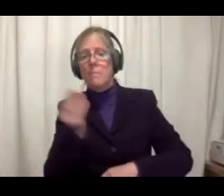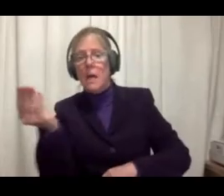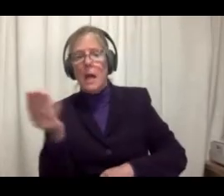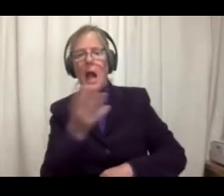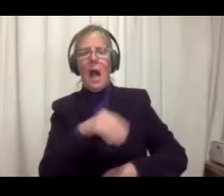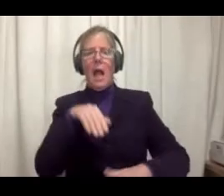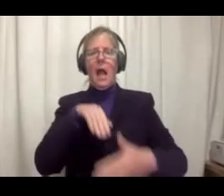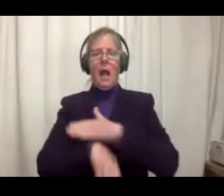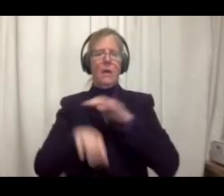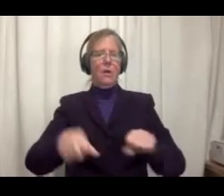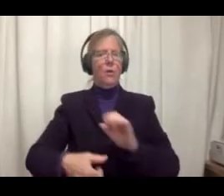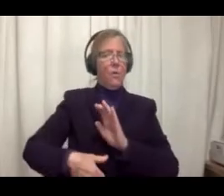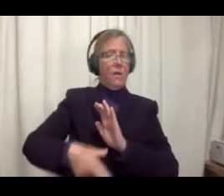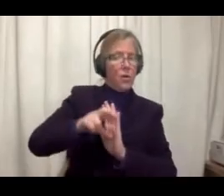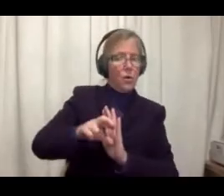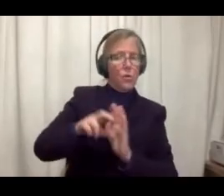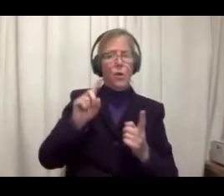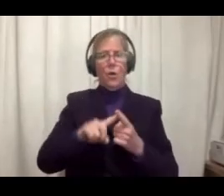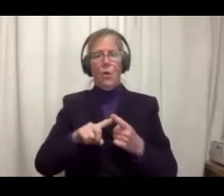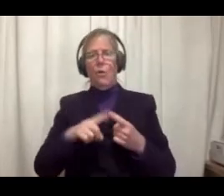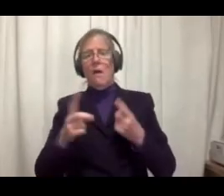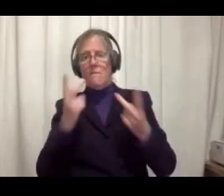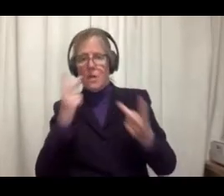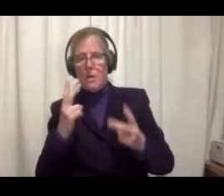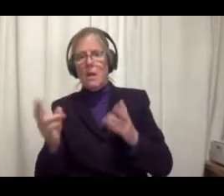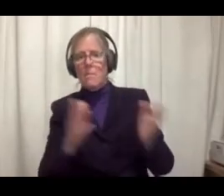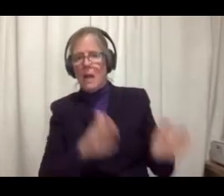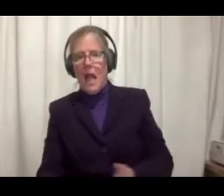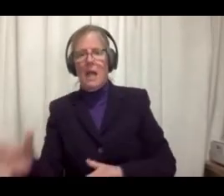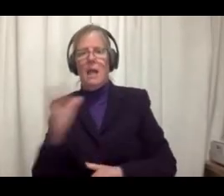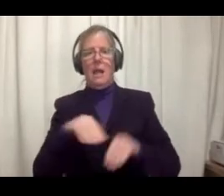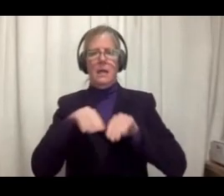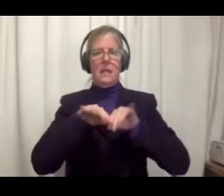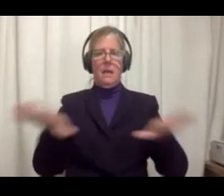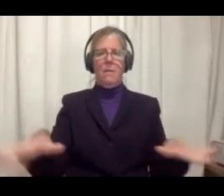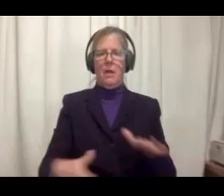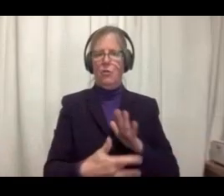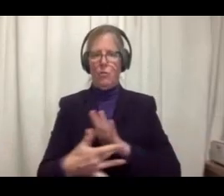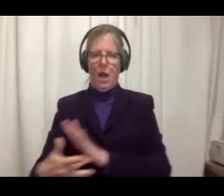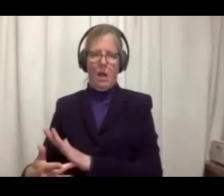started or looking to amplify your project’s impact, we’re here to provide knowledgeable,